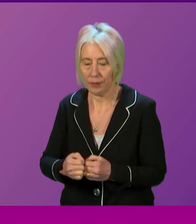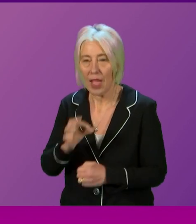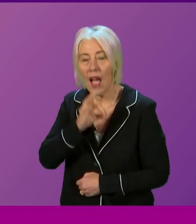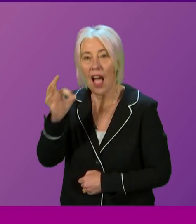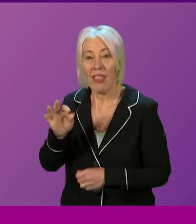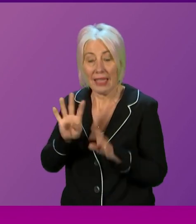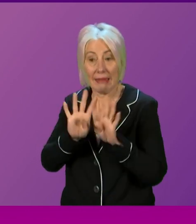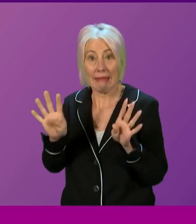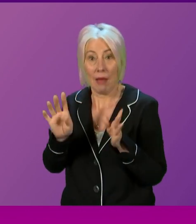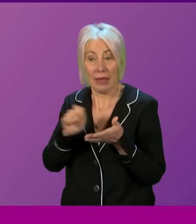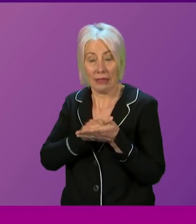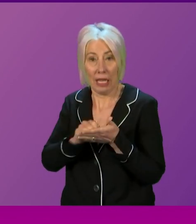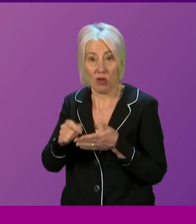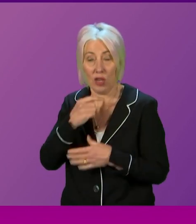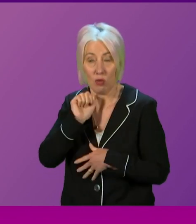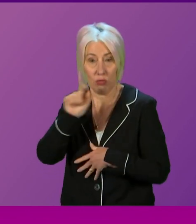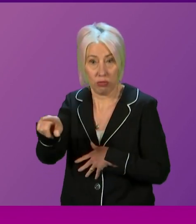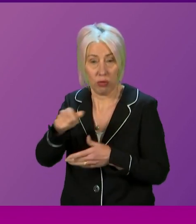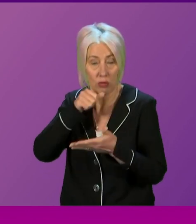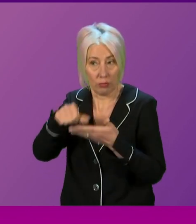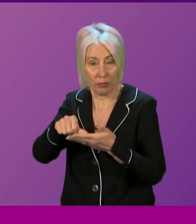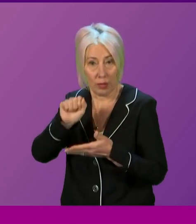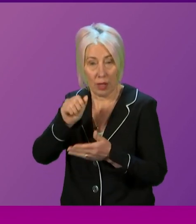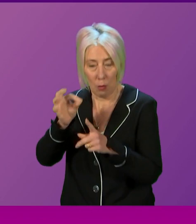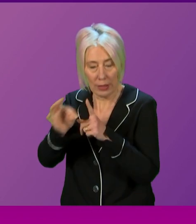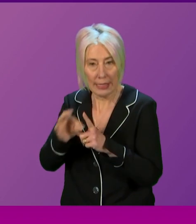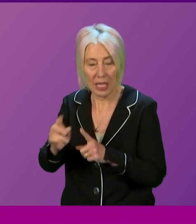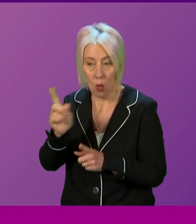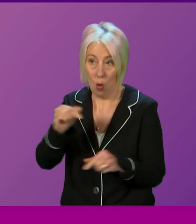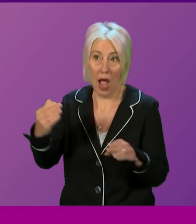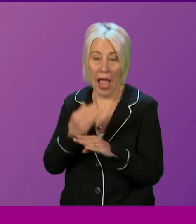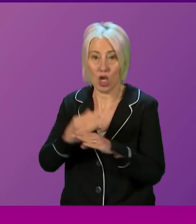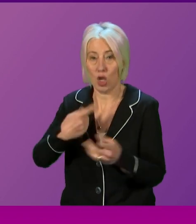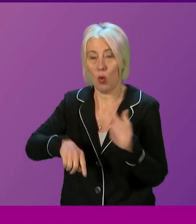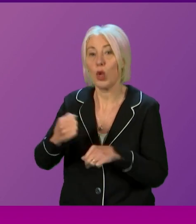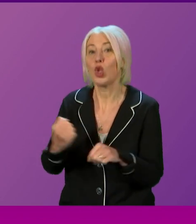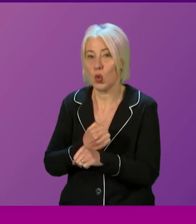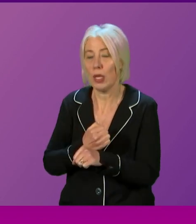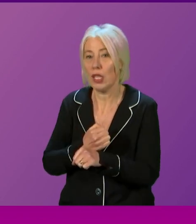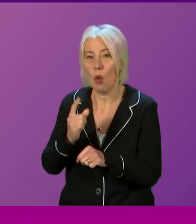to the member in more detail about the actions that we are taking and any lessons that require